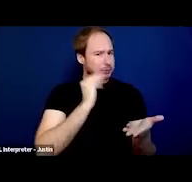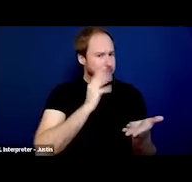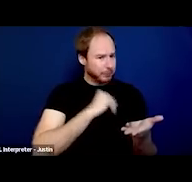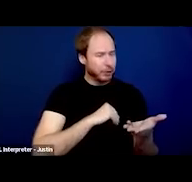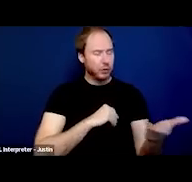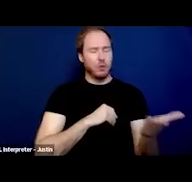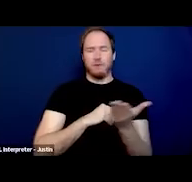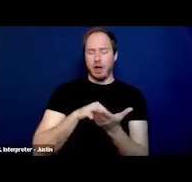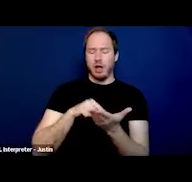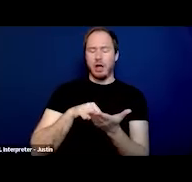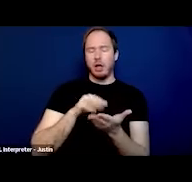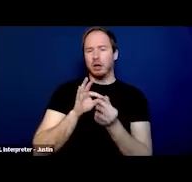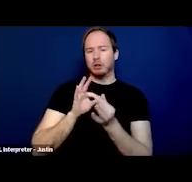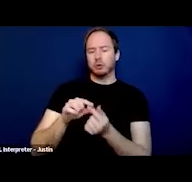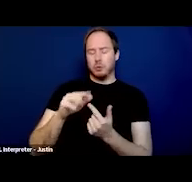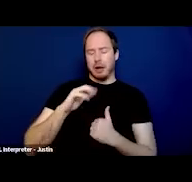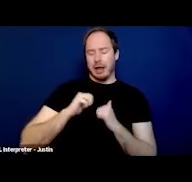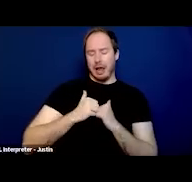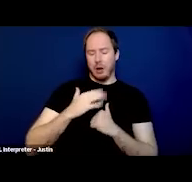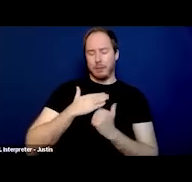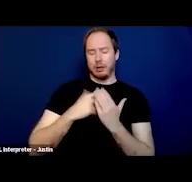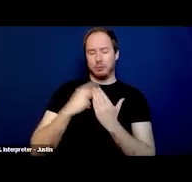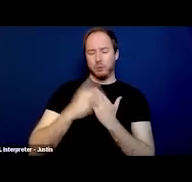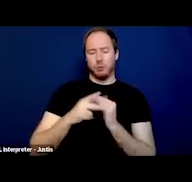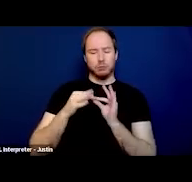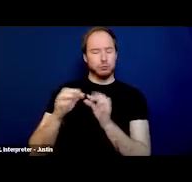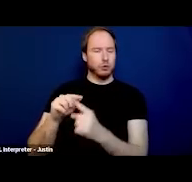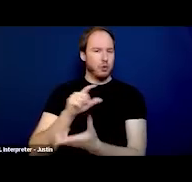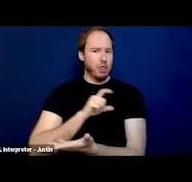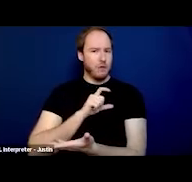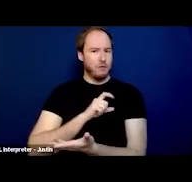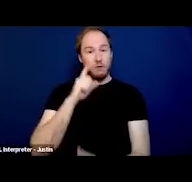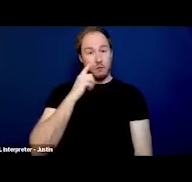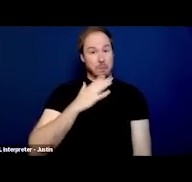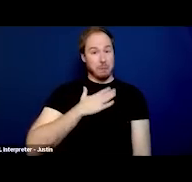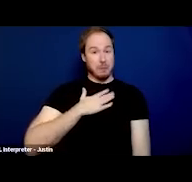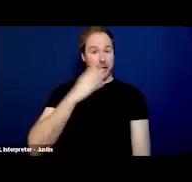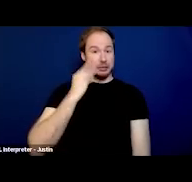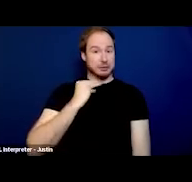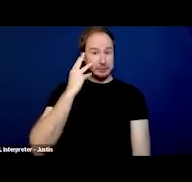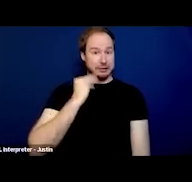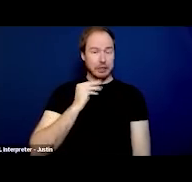your own program's relationship with law enforcement. So in my clinical experience and also in my research,